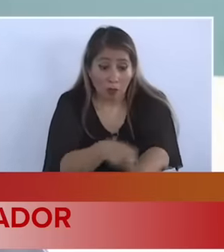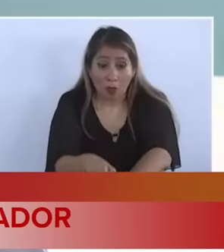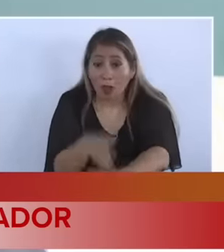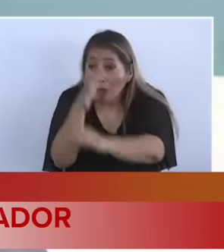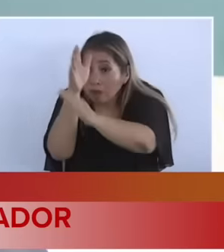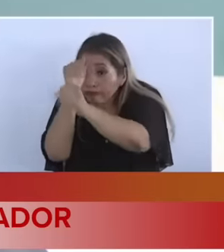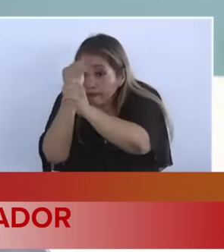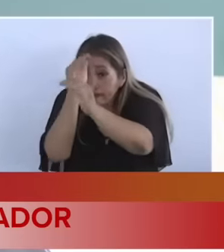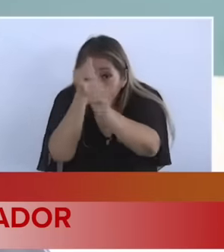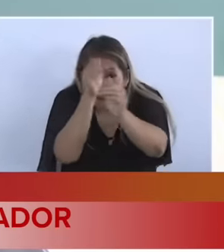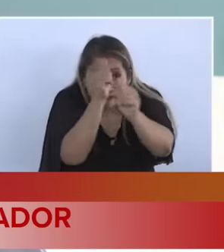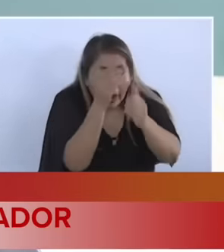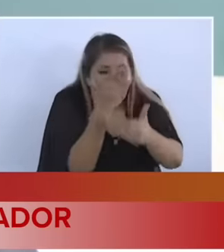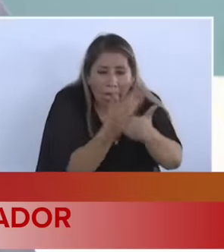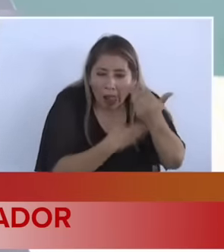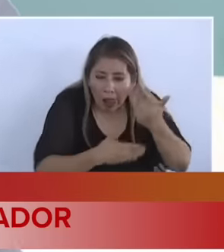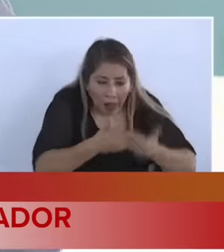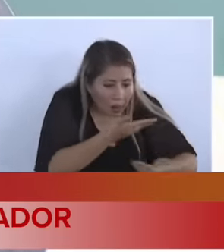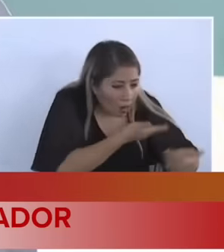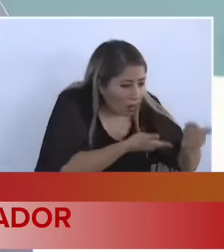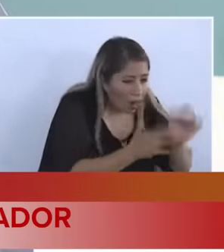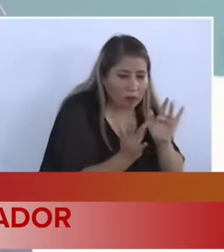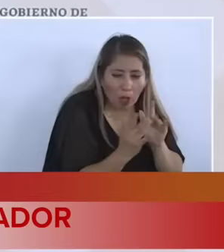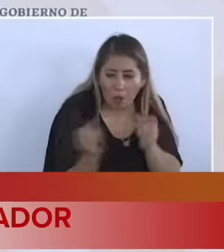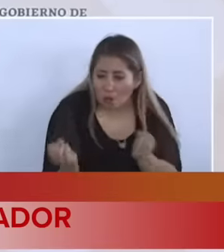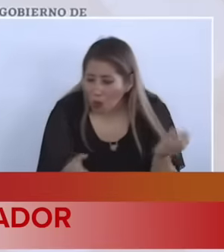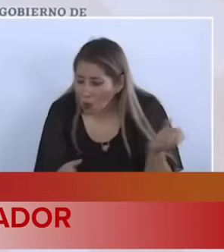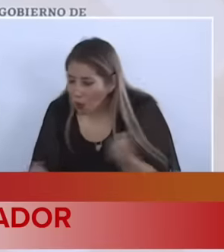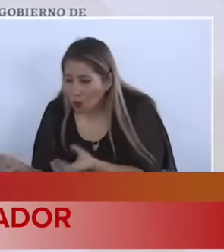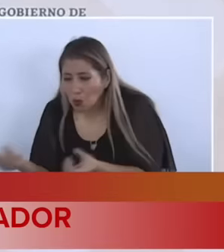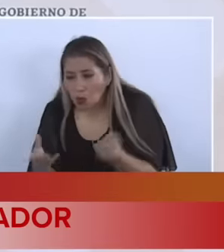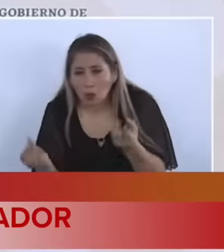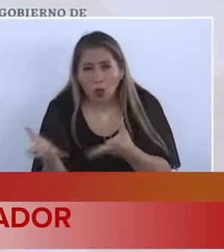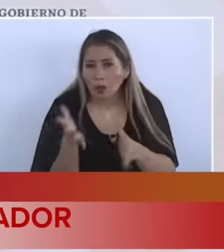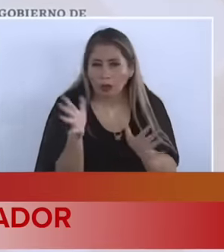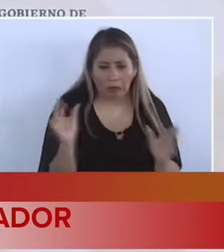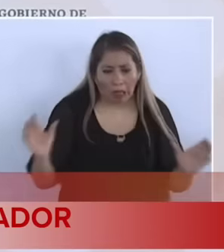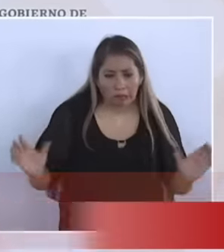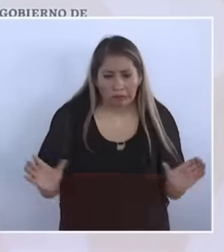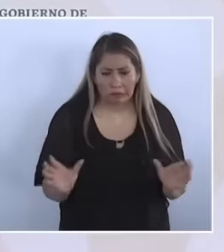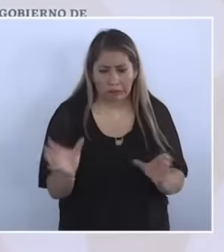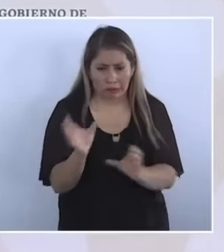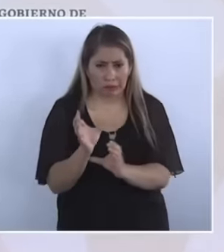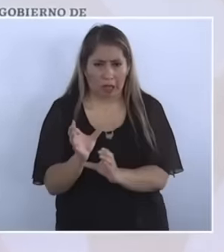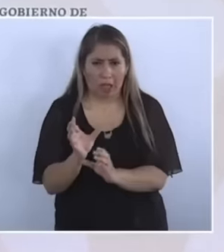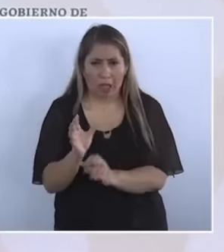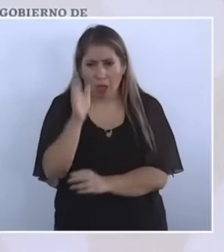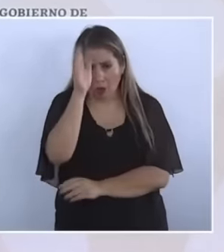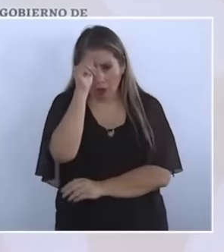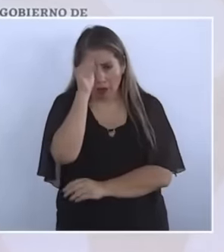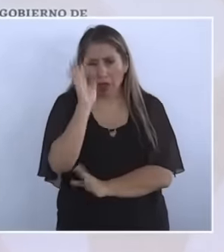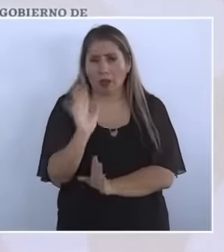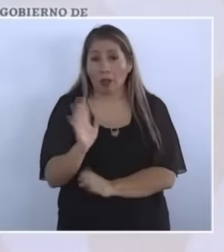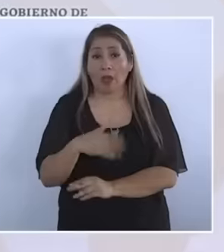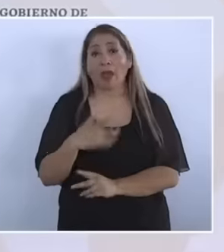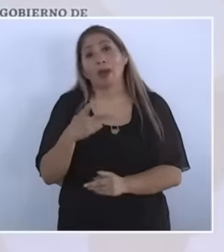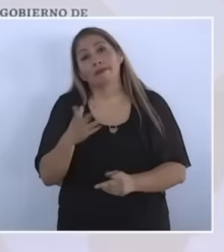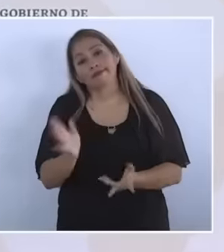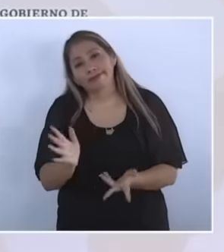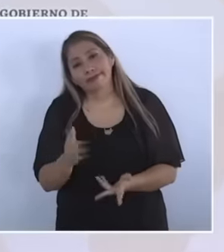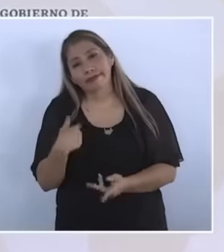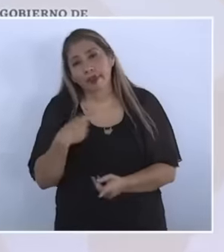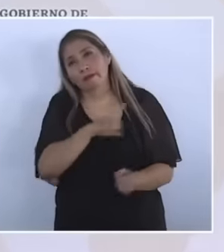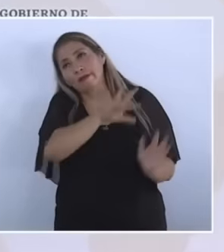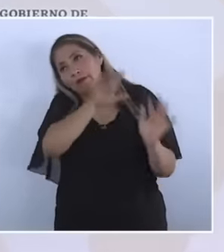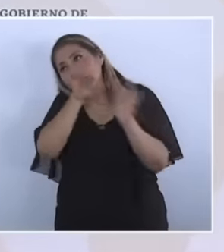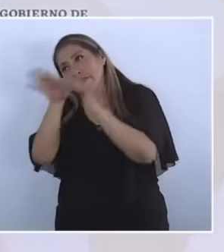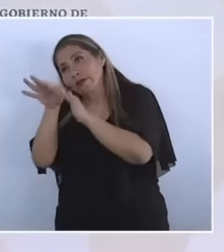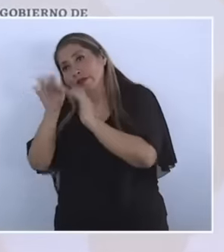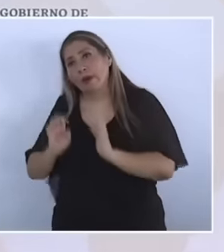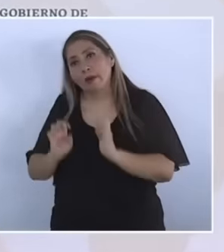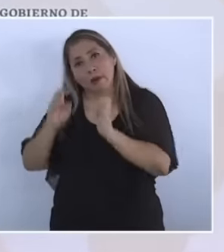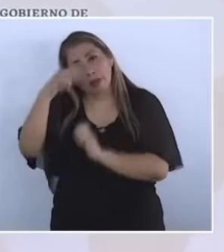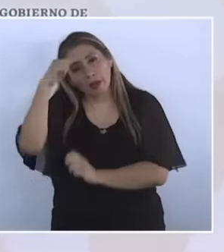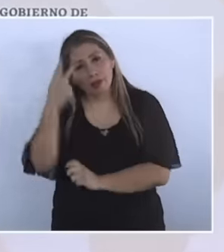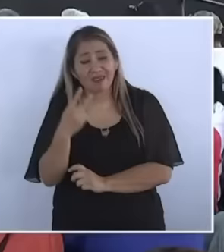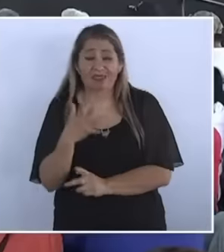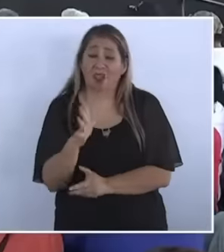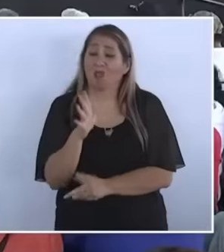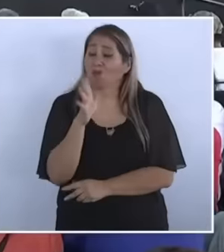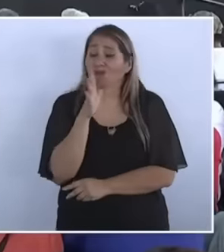all the relatives, and later they came to tell me, well, there was no room, I think 12.